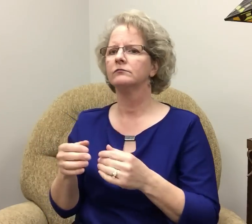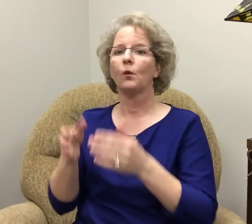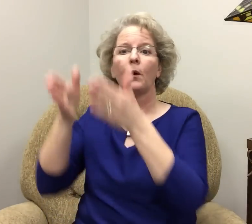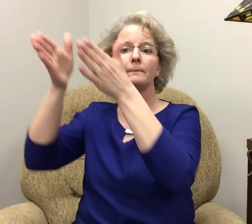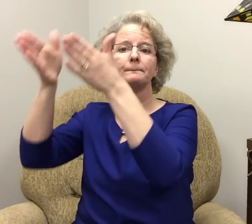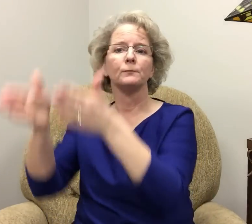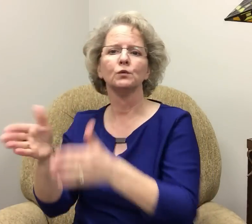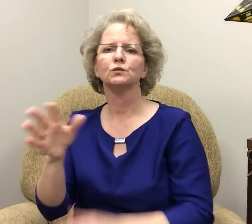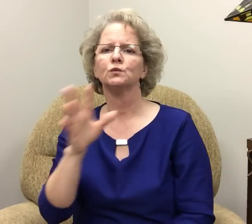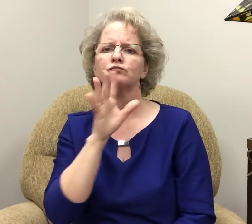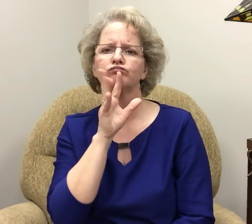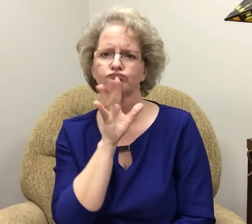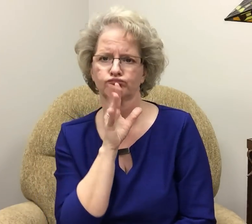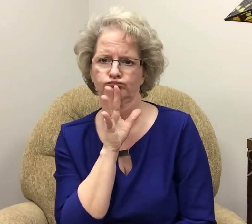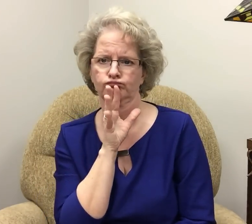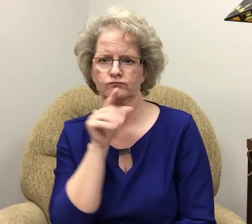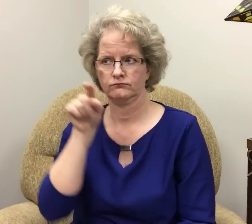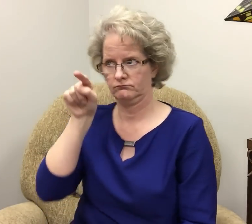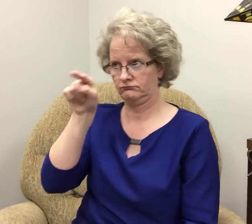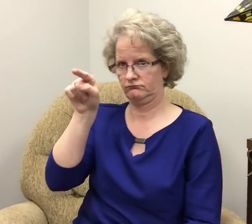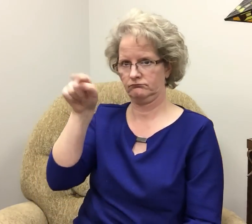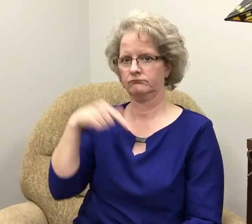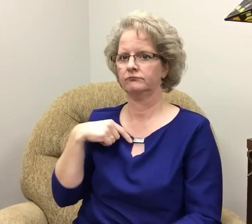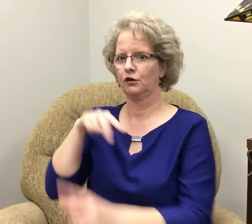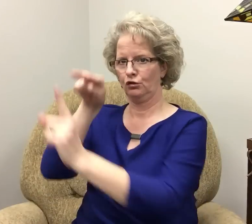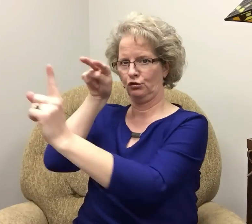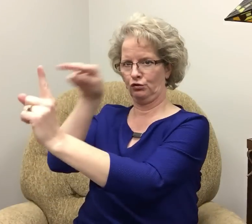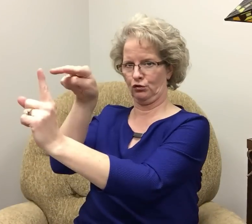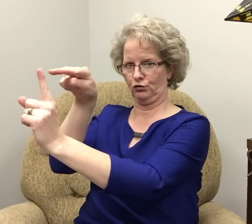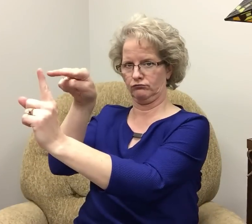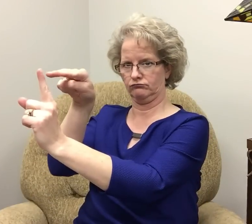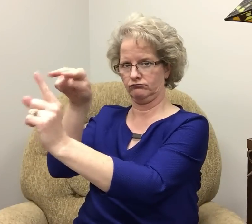It's important for the person who is Deaf or Hard of hearing to be able to make eye-contact